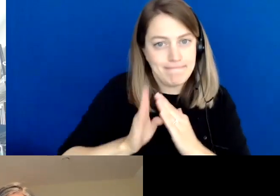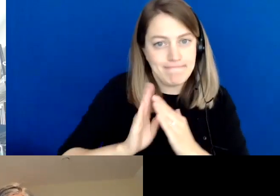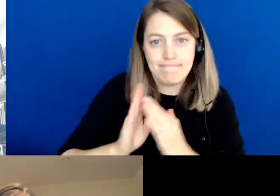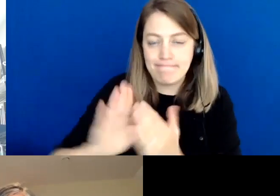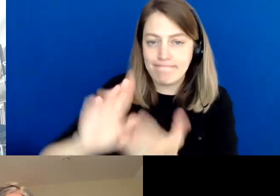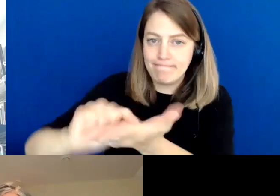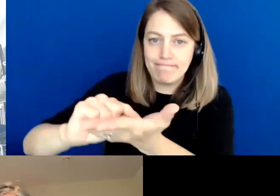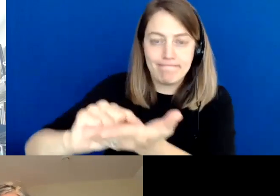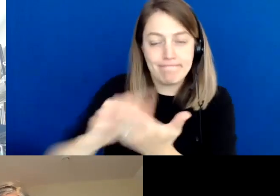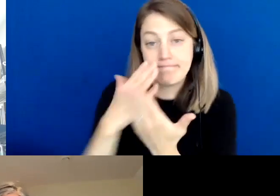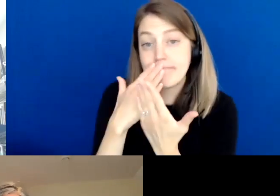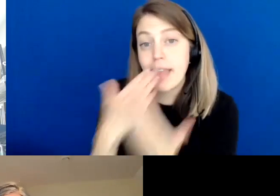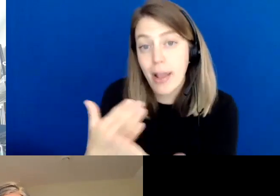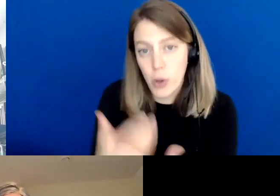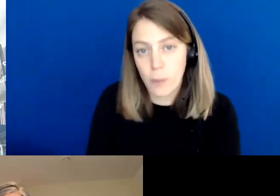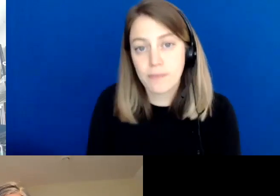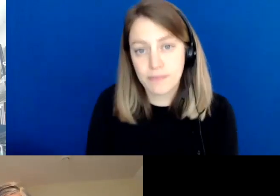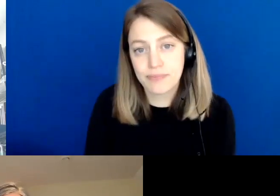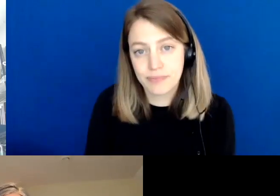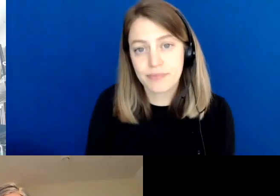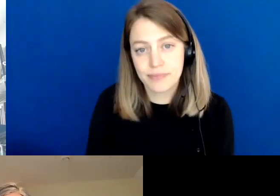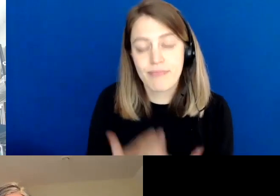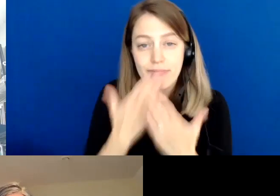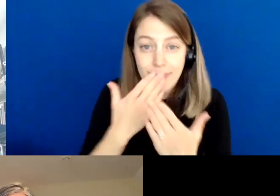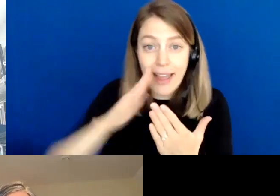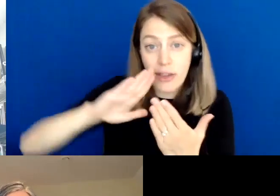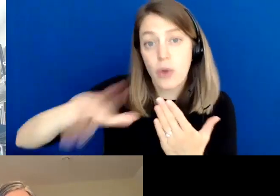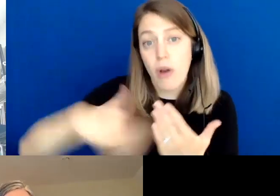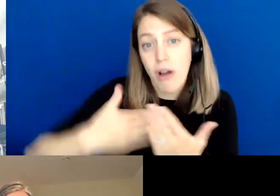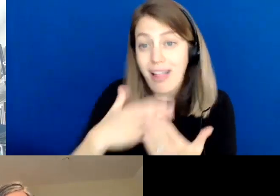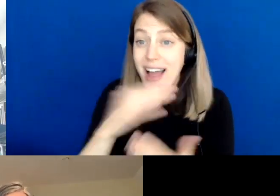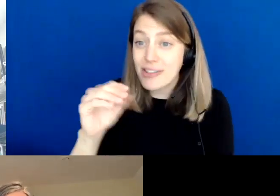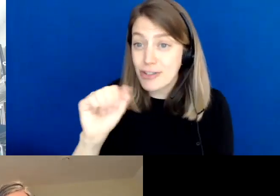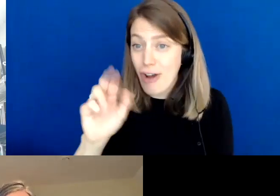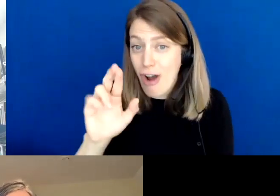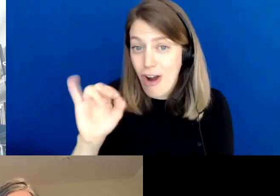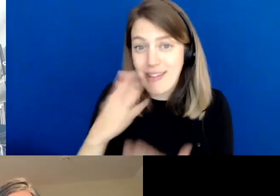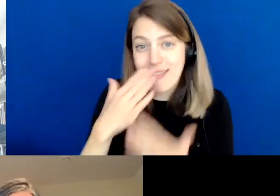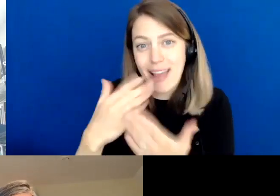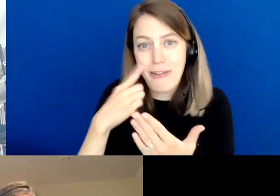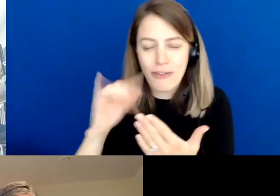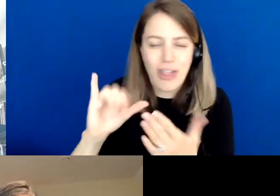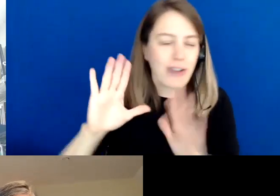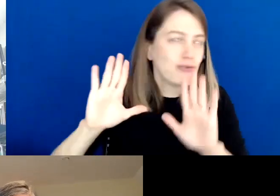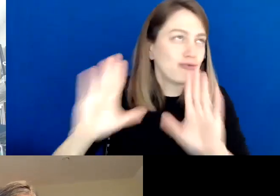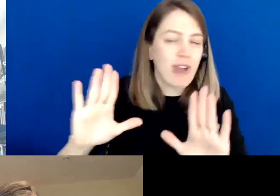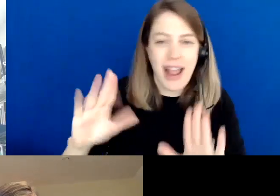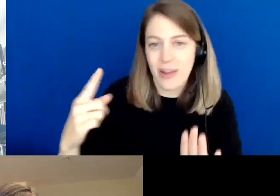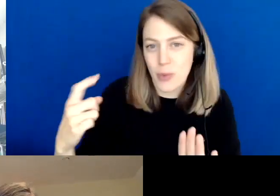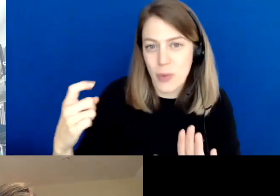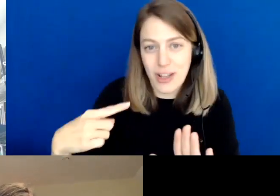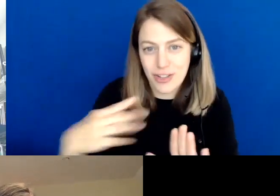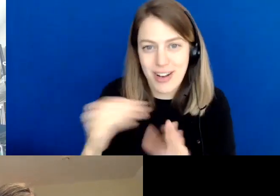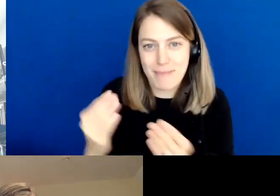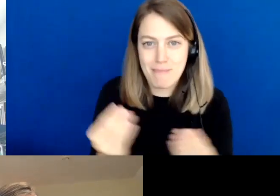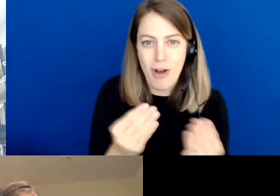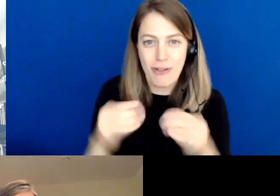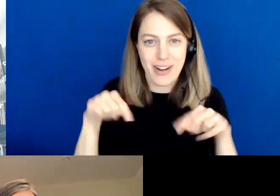I just want to thank everybody and thank you, Ari, for that great question and for moderating this session.